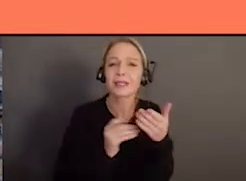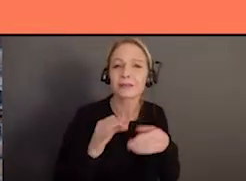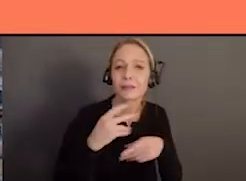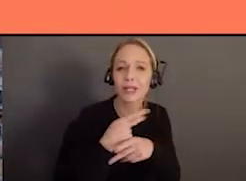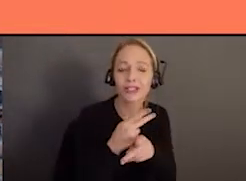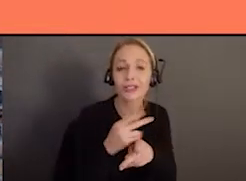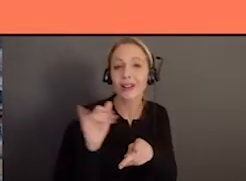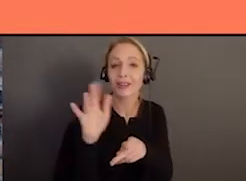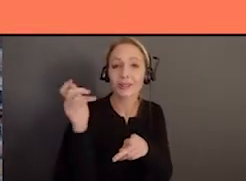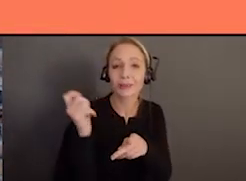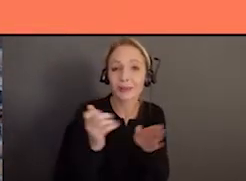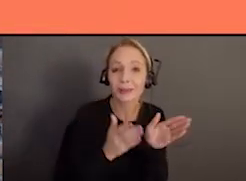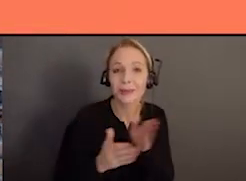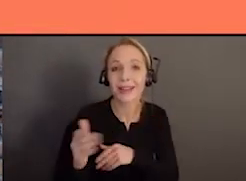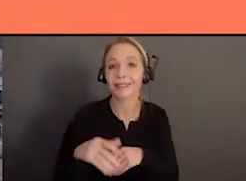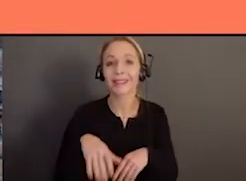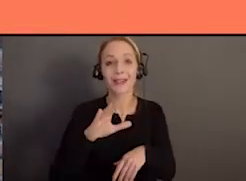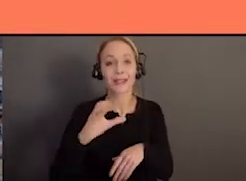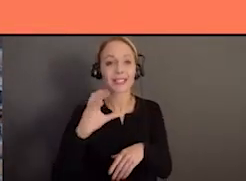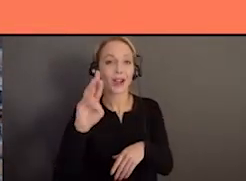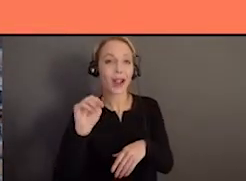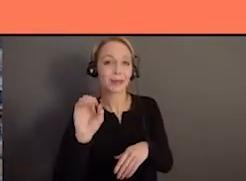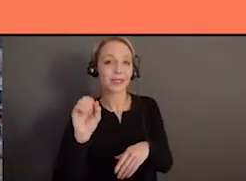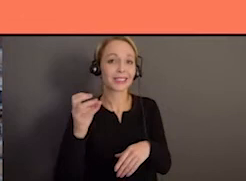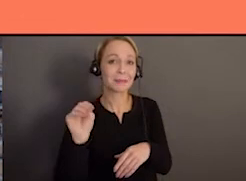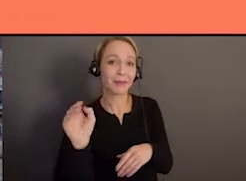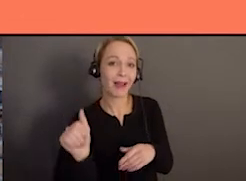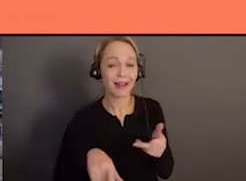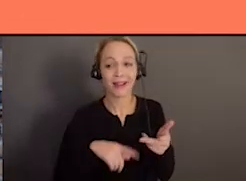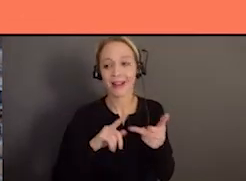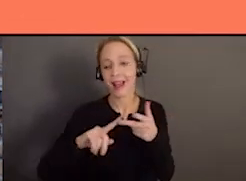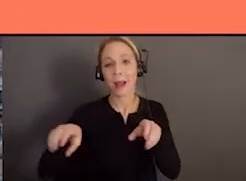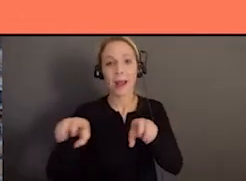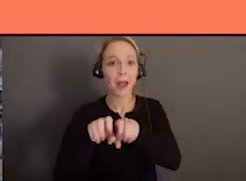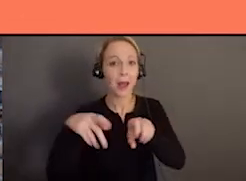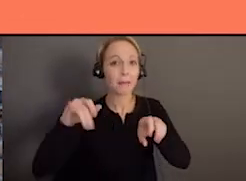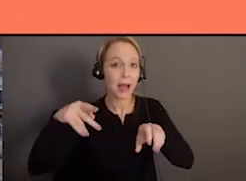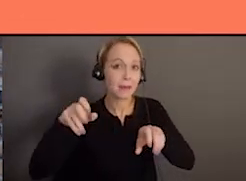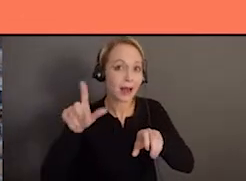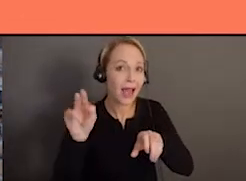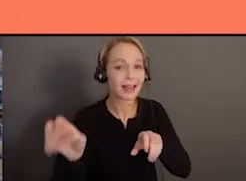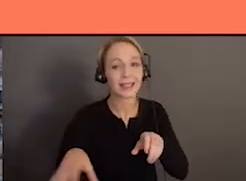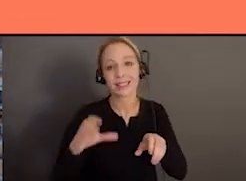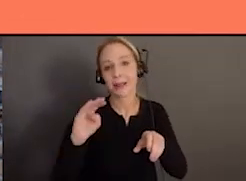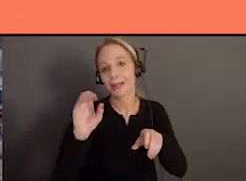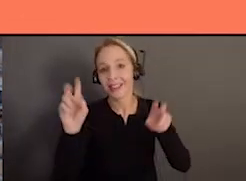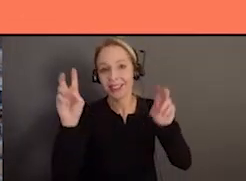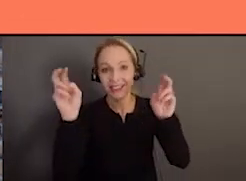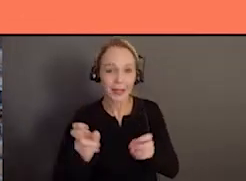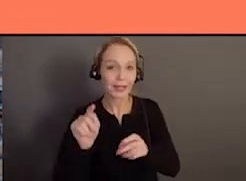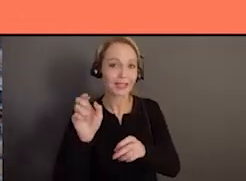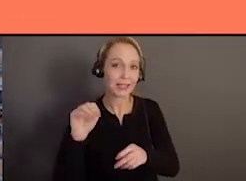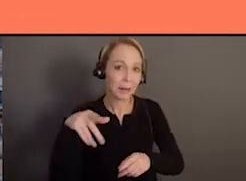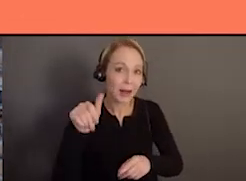PRODUCTION, SUCH AS PREDICT PLAN AND PIPELINES AND CSB AND MODULES.